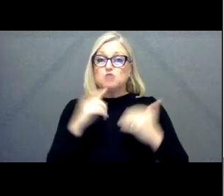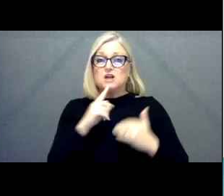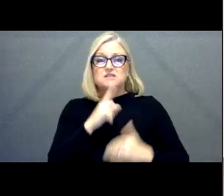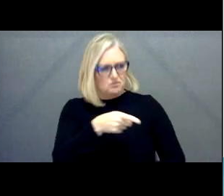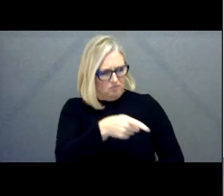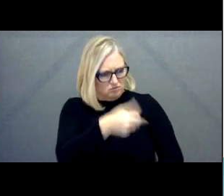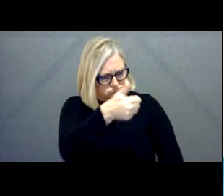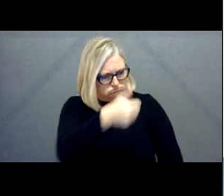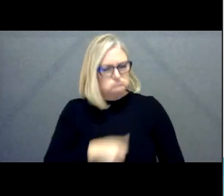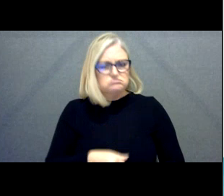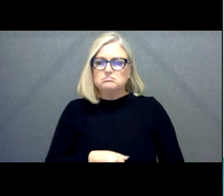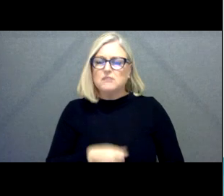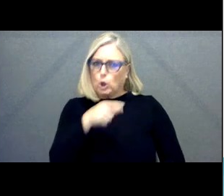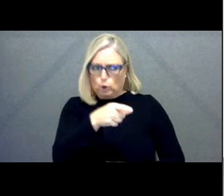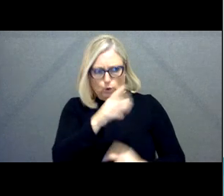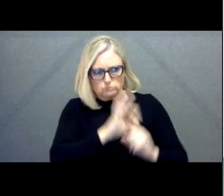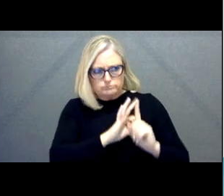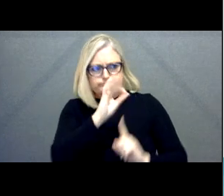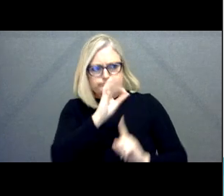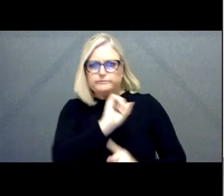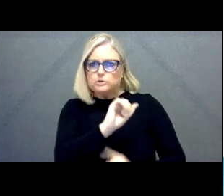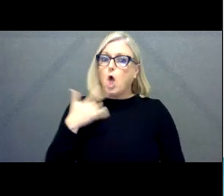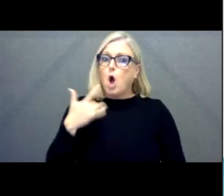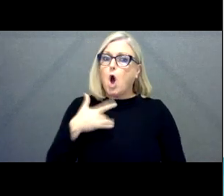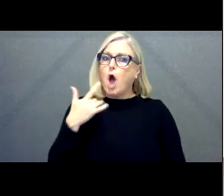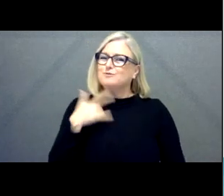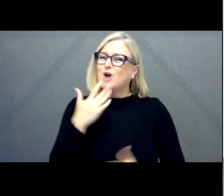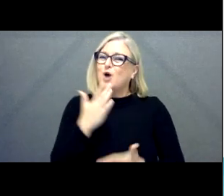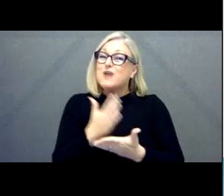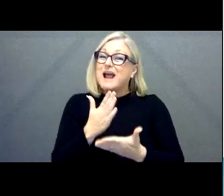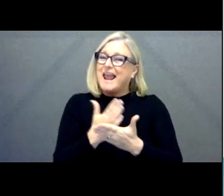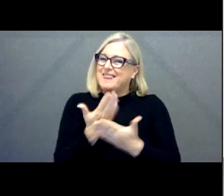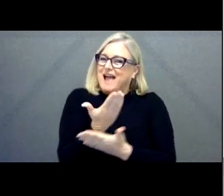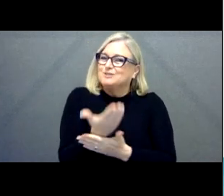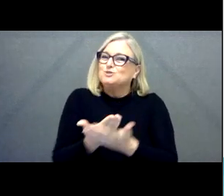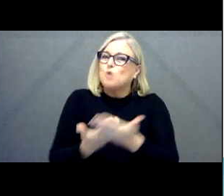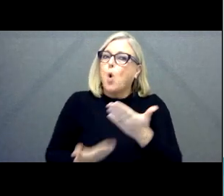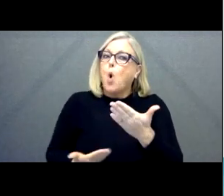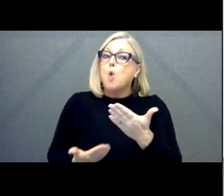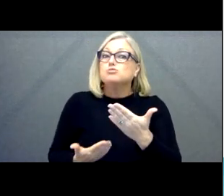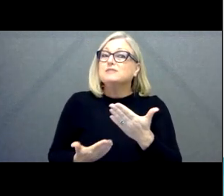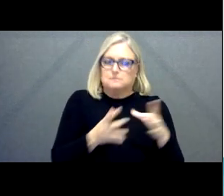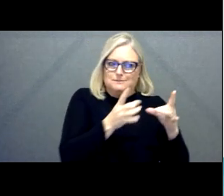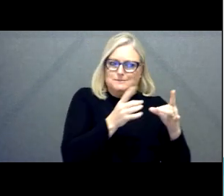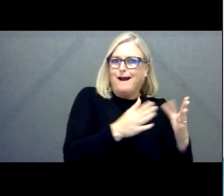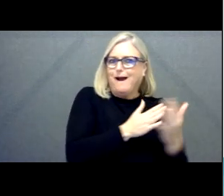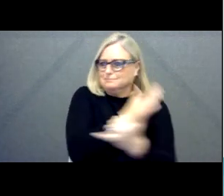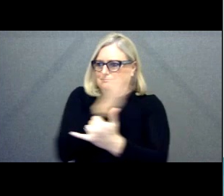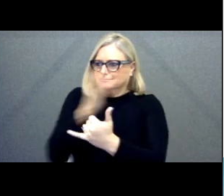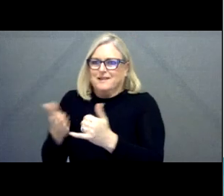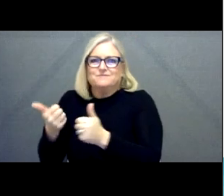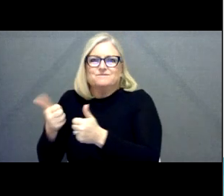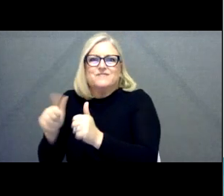life um so that just gives you an a little insight into um how sentencing in Court Link is different